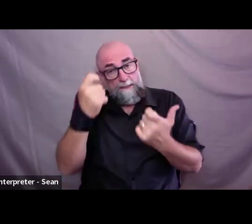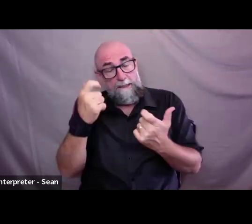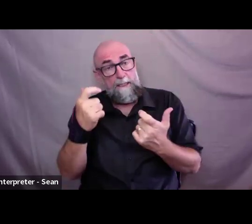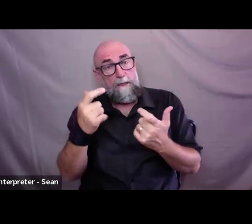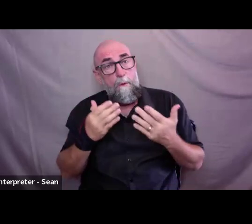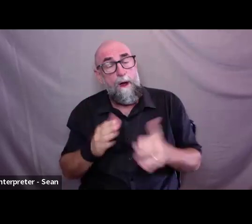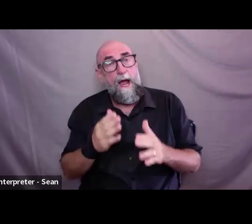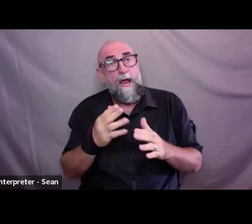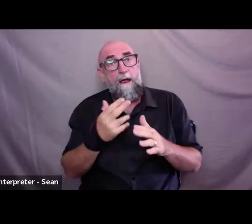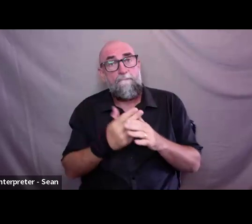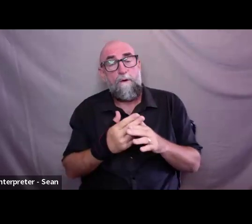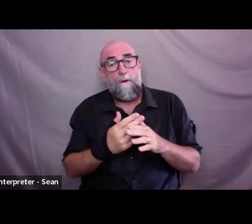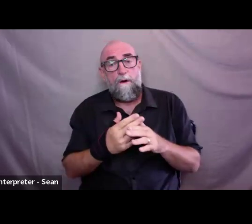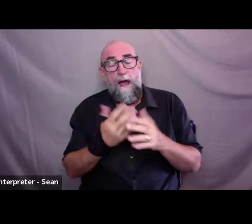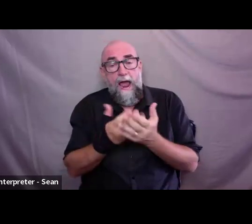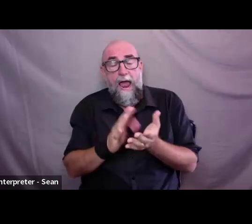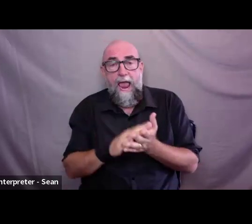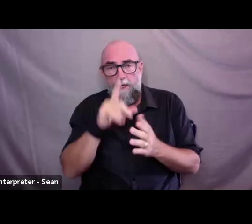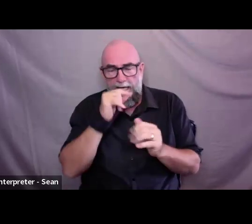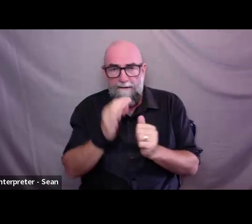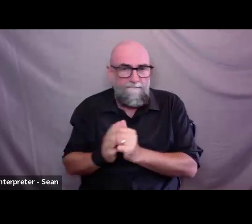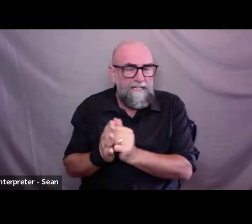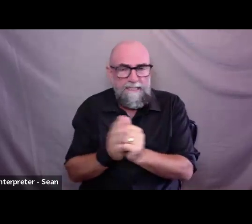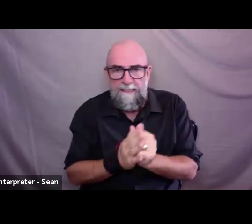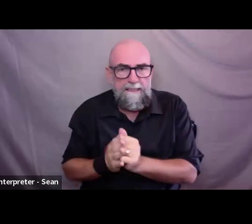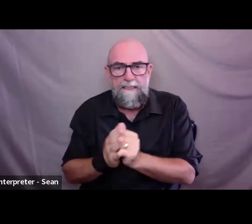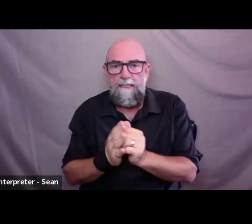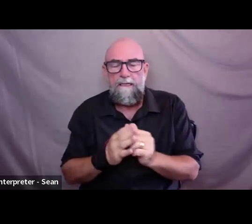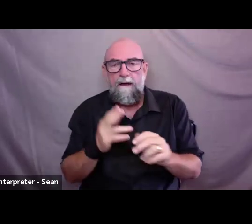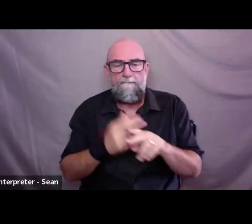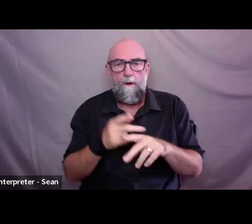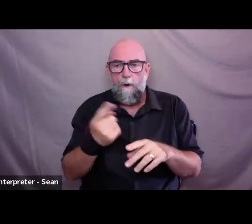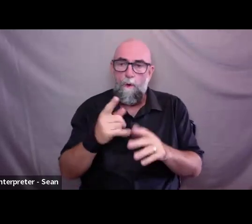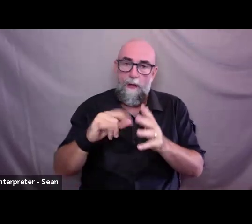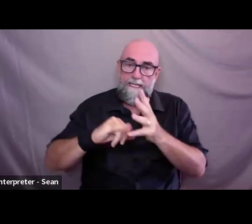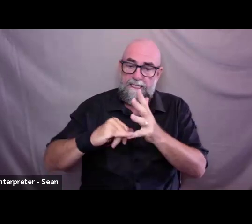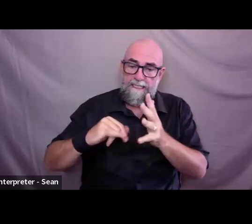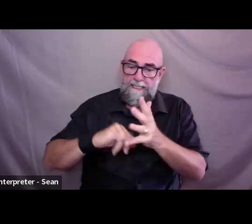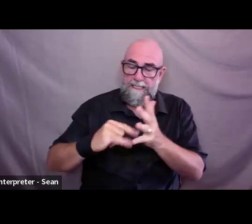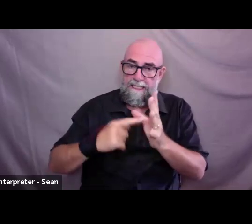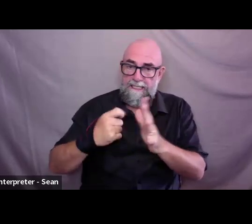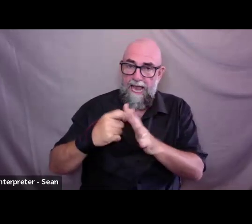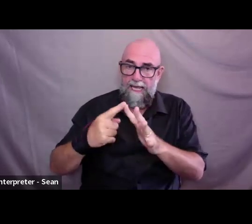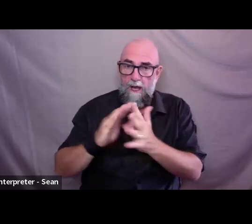want to jump in and go all in and those who are fearful and not ready to have those more complex